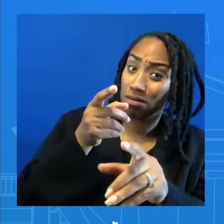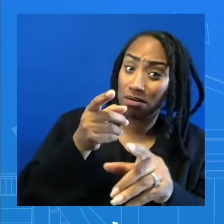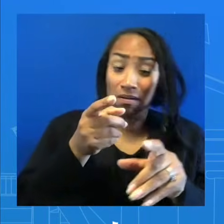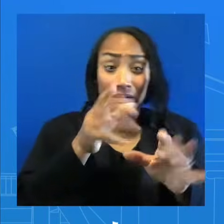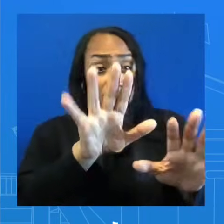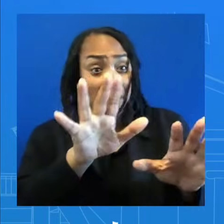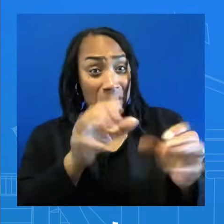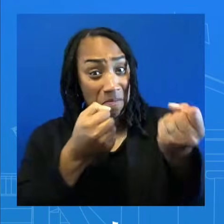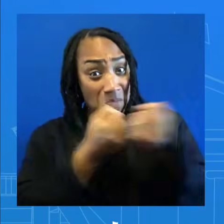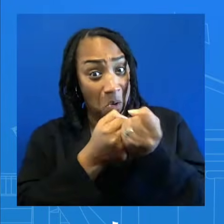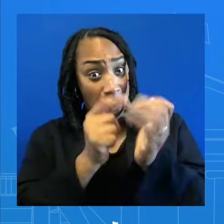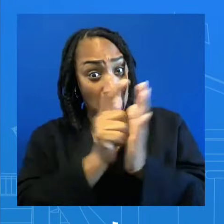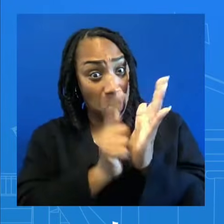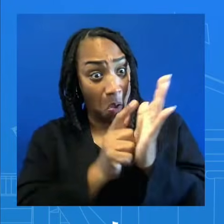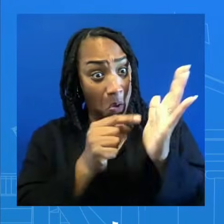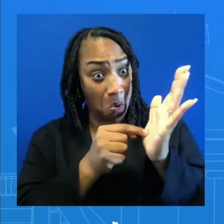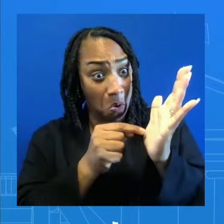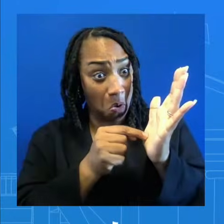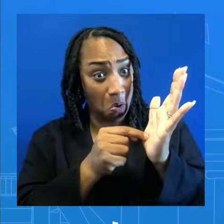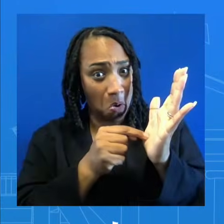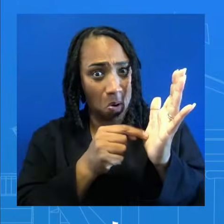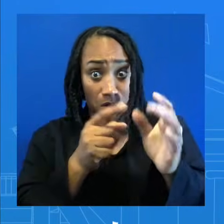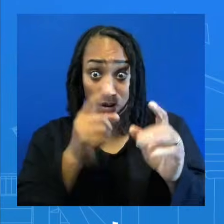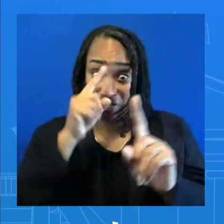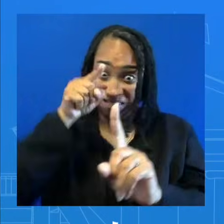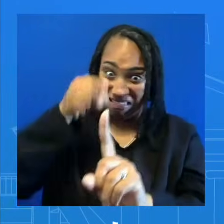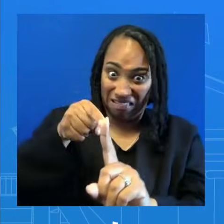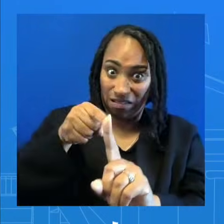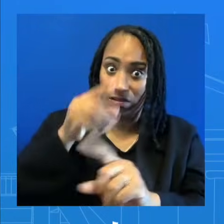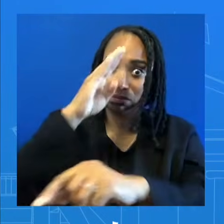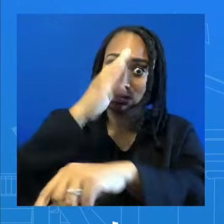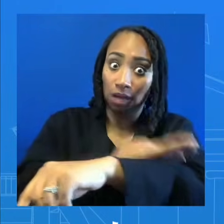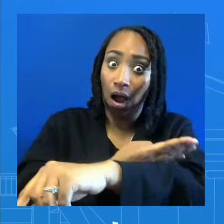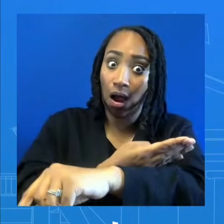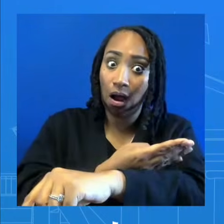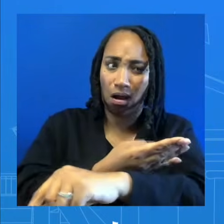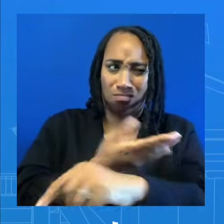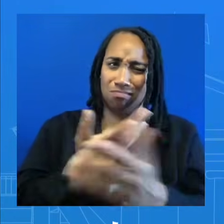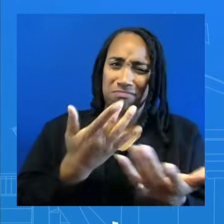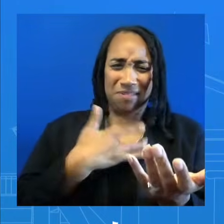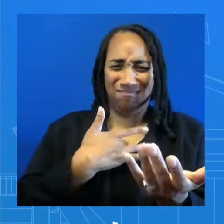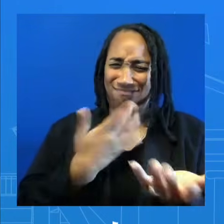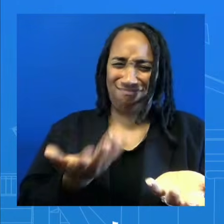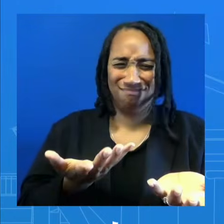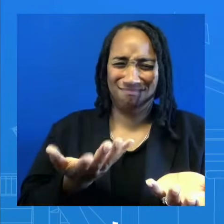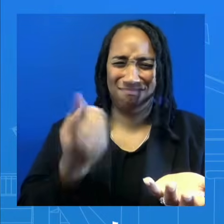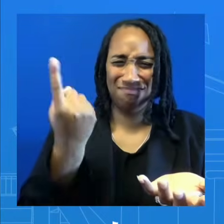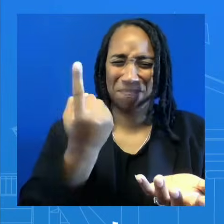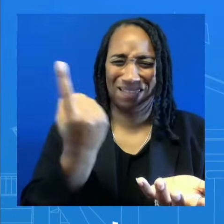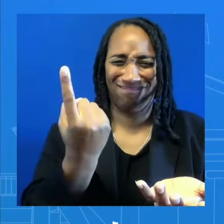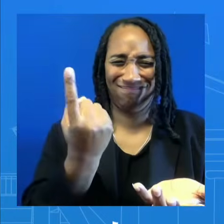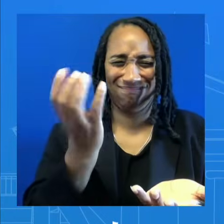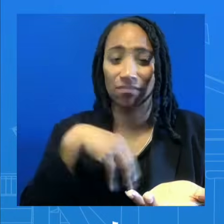She also agreed that Hunter Biden, and I quote, "absolutely" deserved a pardon.